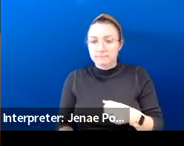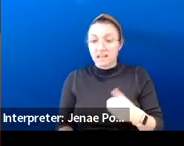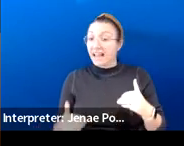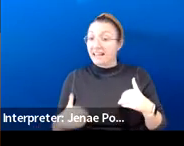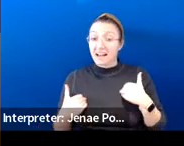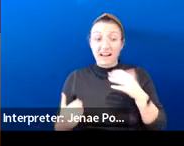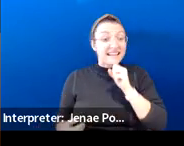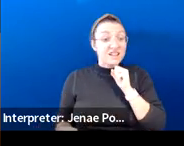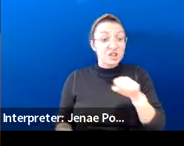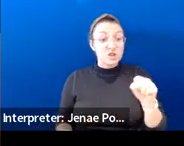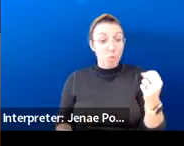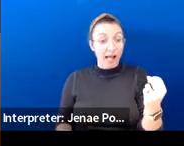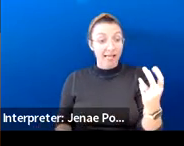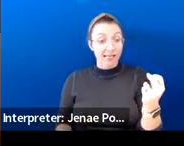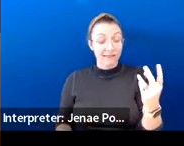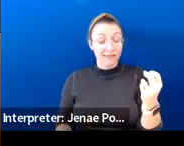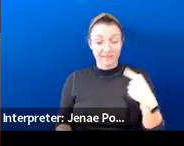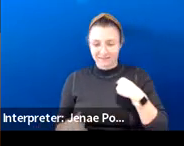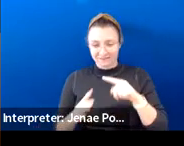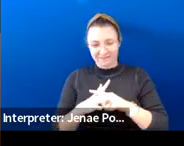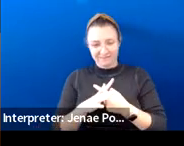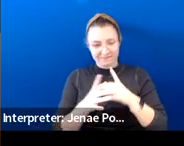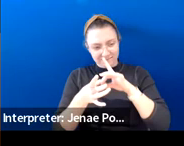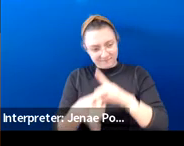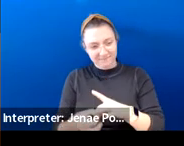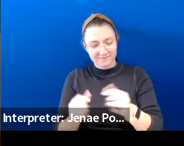I started to be in Philly singing around, picking up habits.